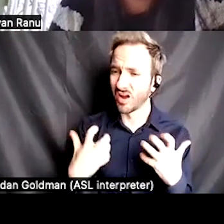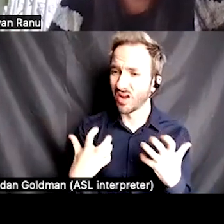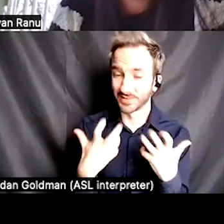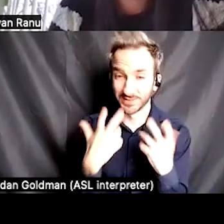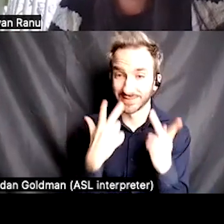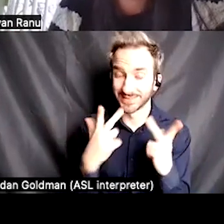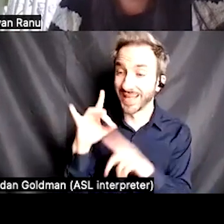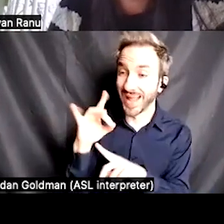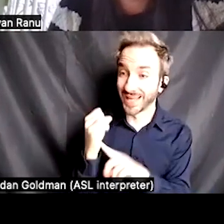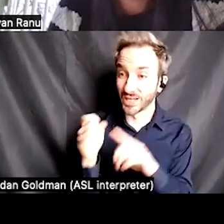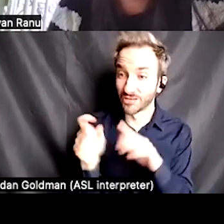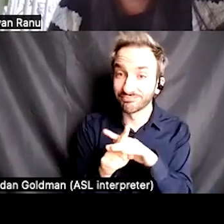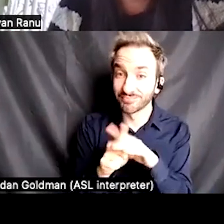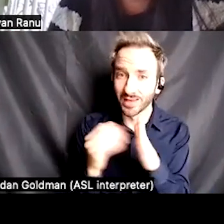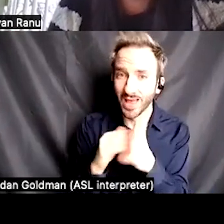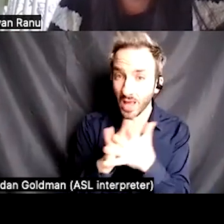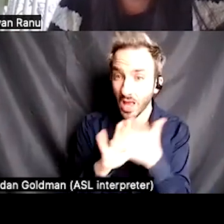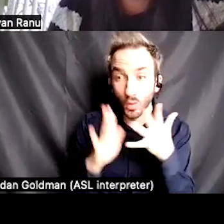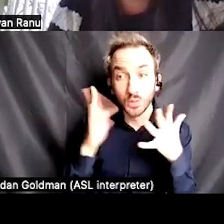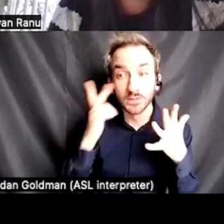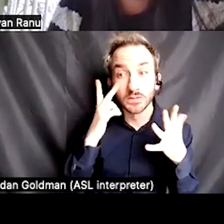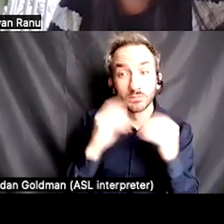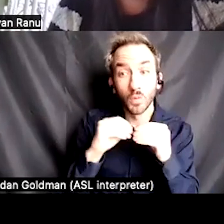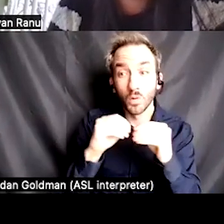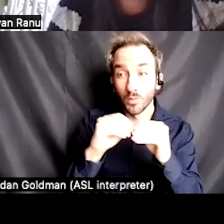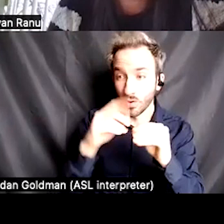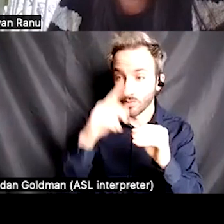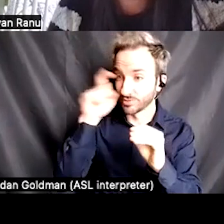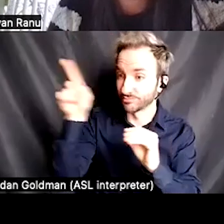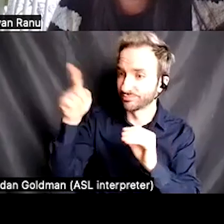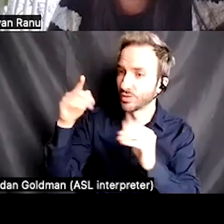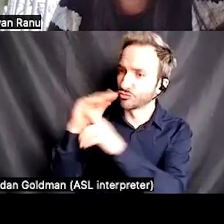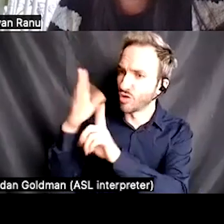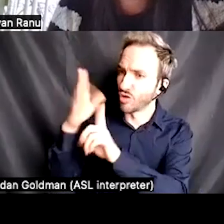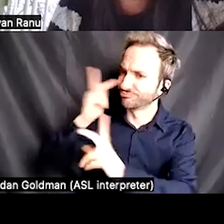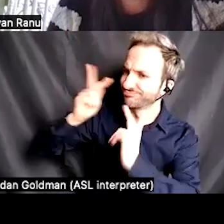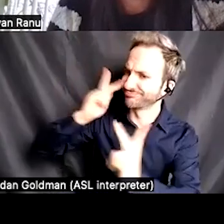and '90s, and we're gonna see a lot more of it thanks to pop culture. We're going to see the new